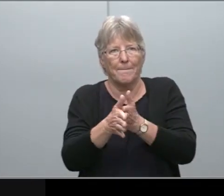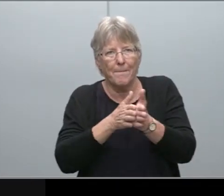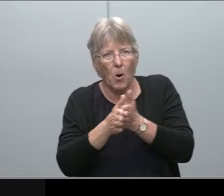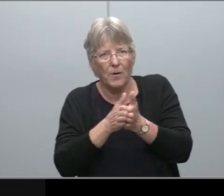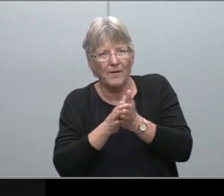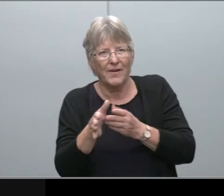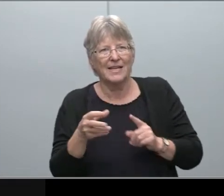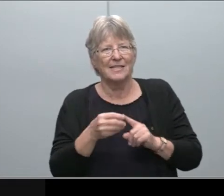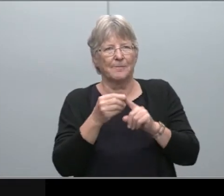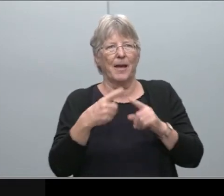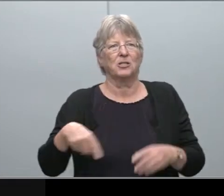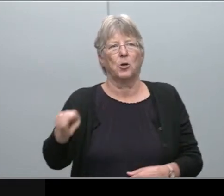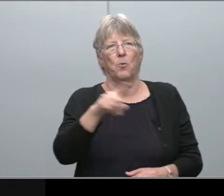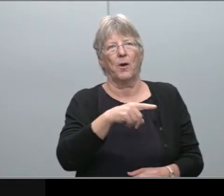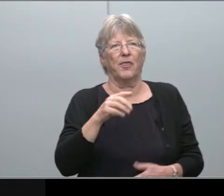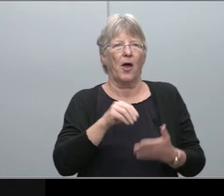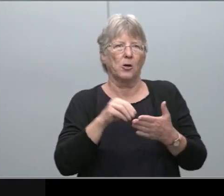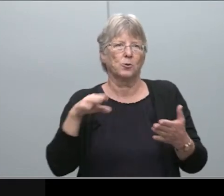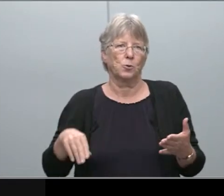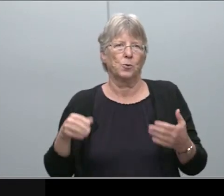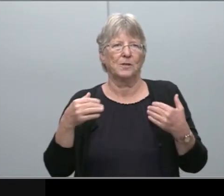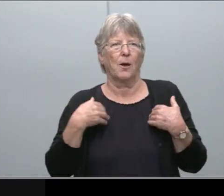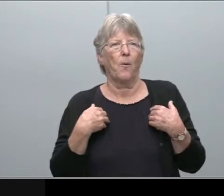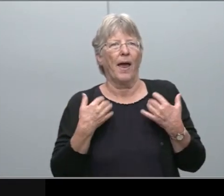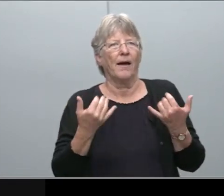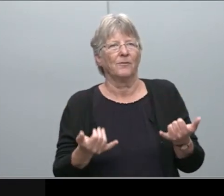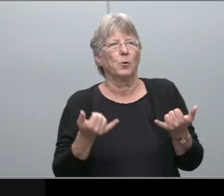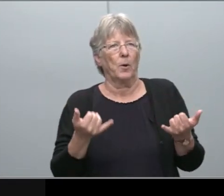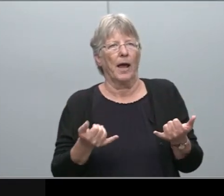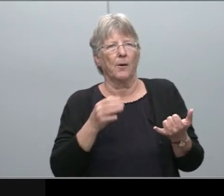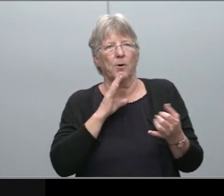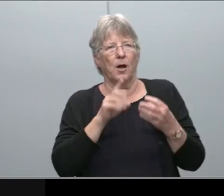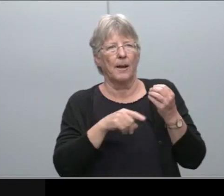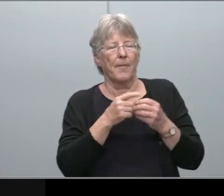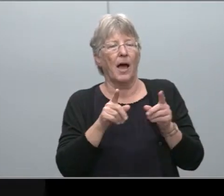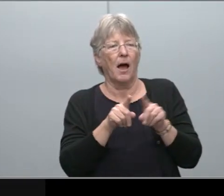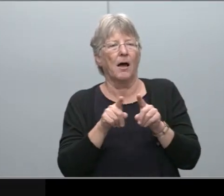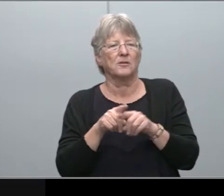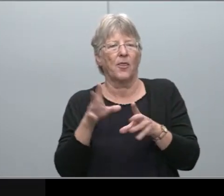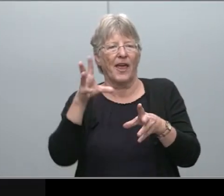and what action has been taken in our district. So we've gathered quite a bit of feedback